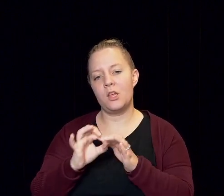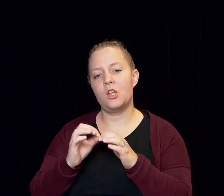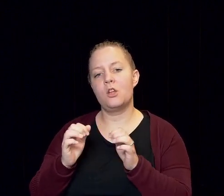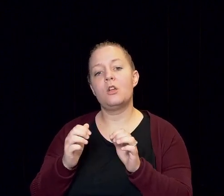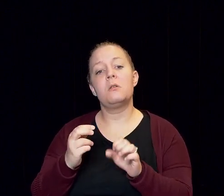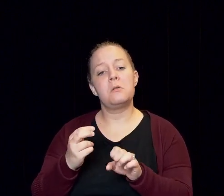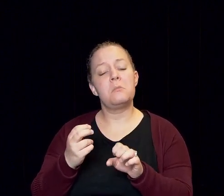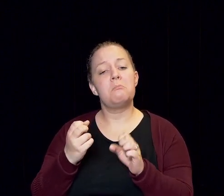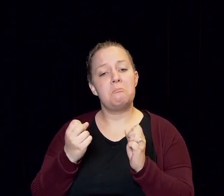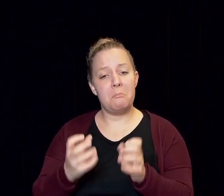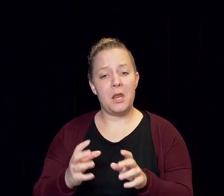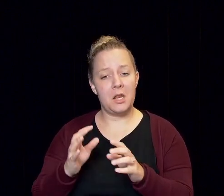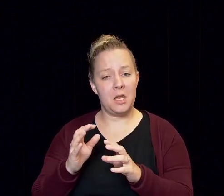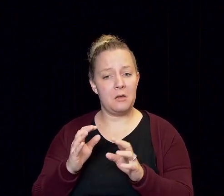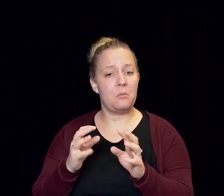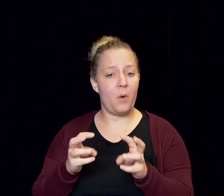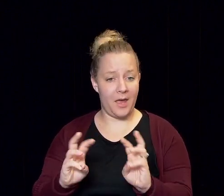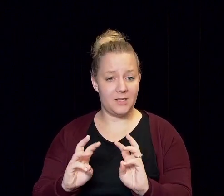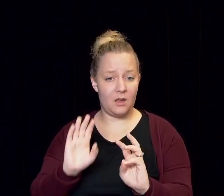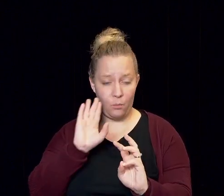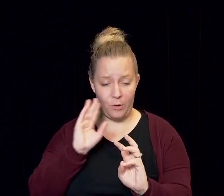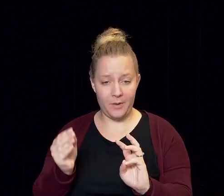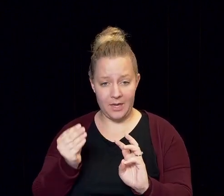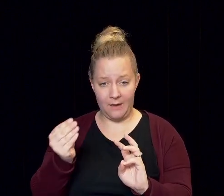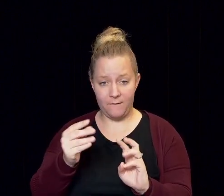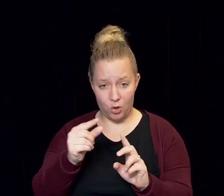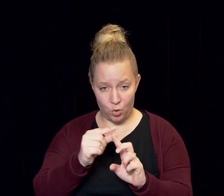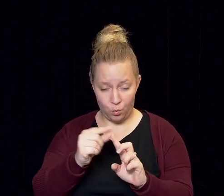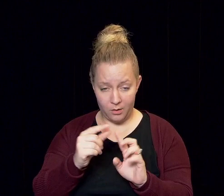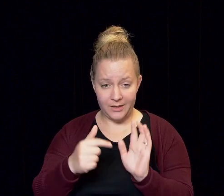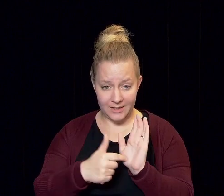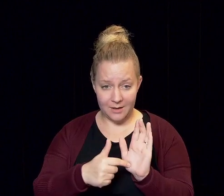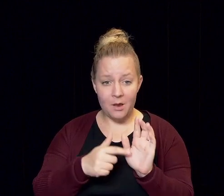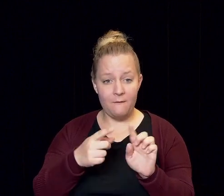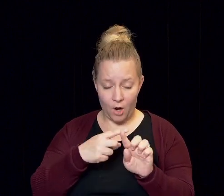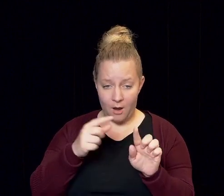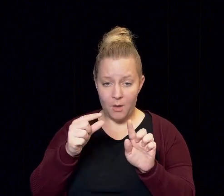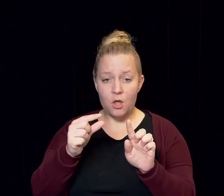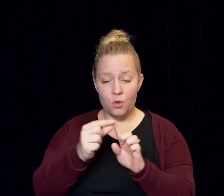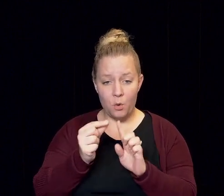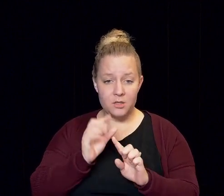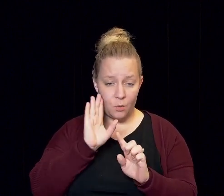You're gonna be given the word form and from those words we're going to identify our variables